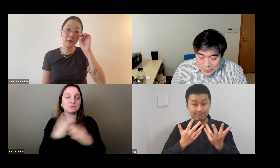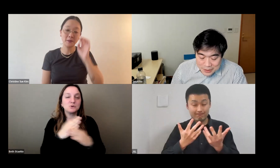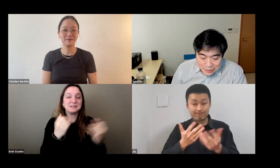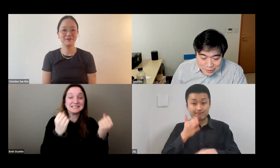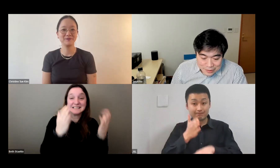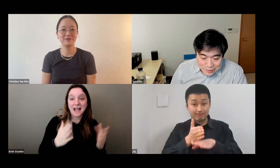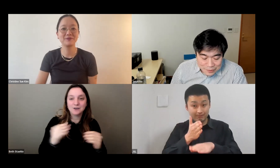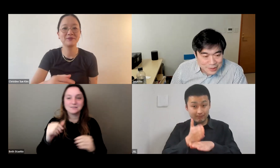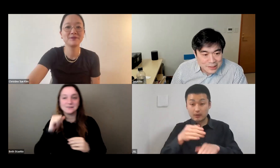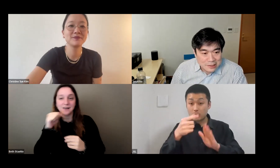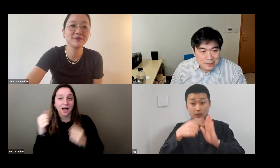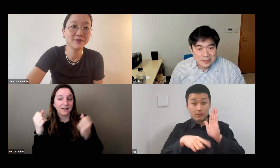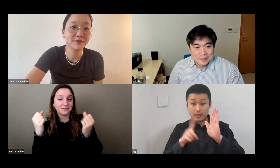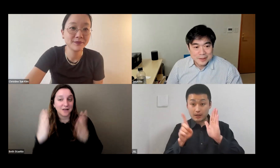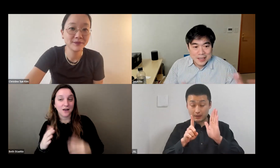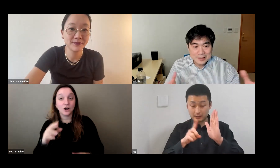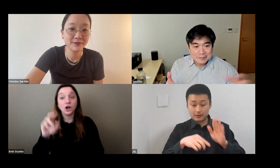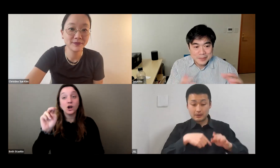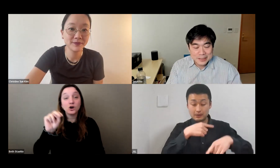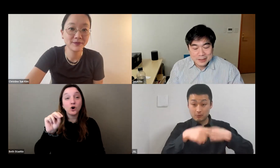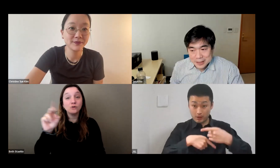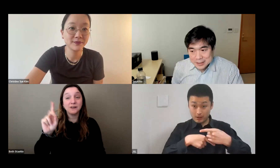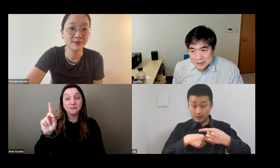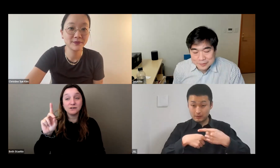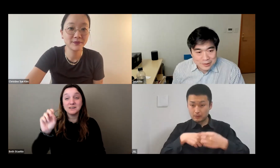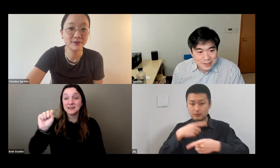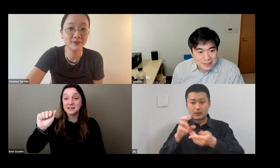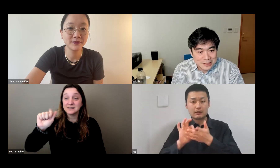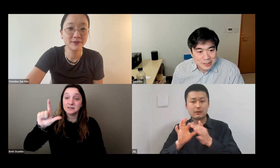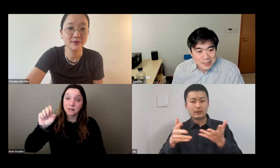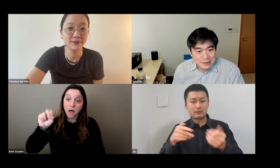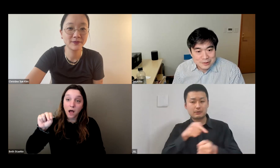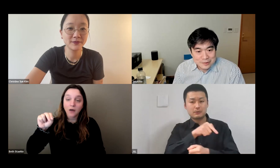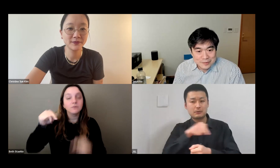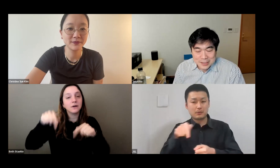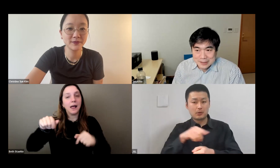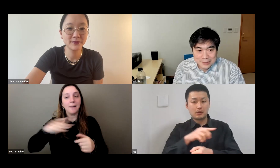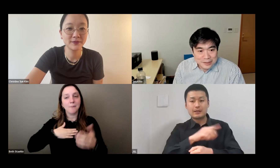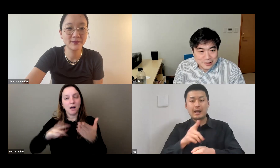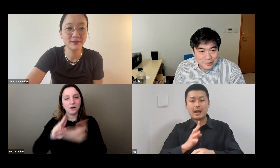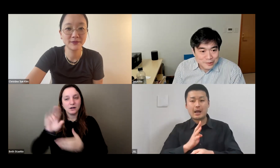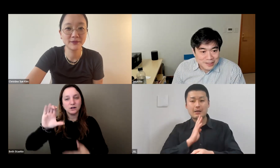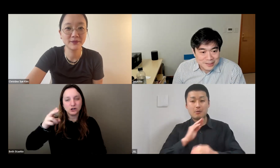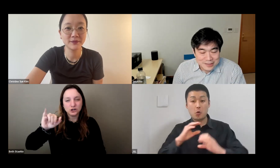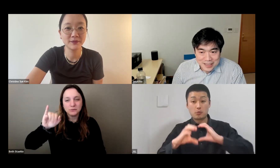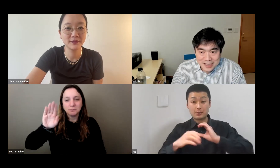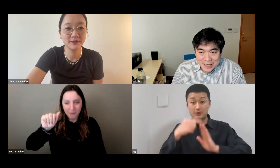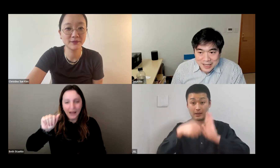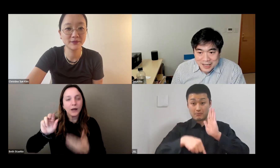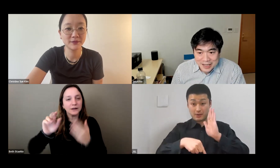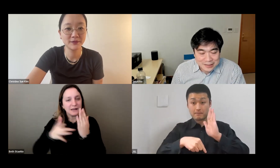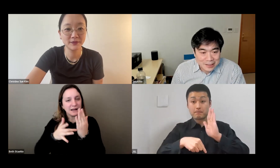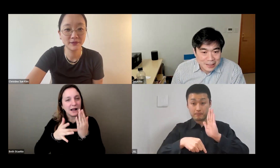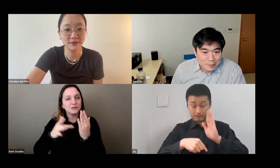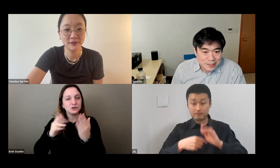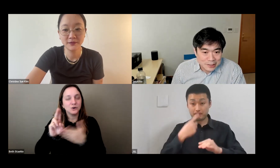The Neurodiversity Salon and my university, the Chiba Institute of Technology, are doing this as a collaboration.